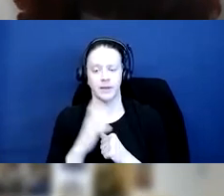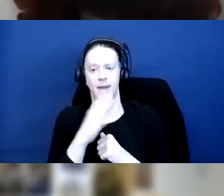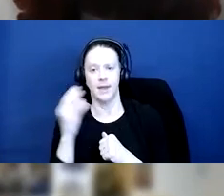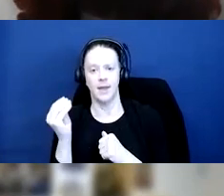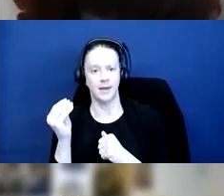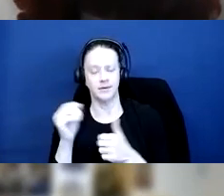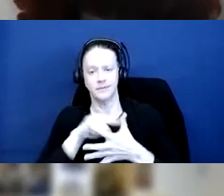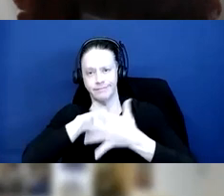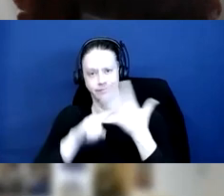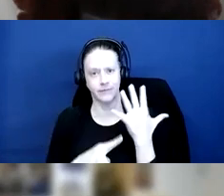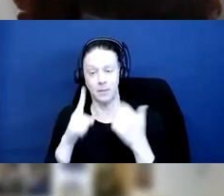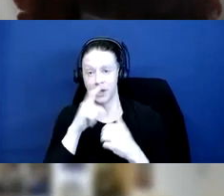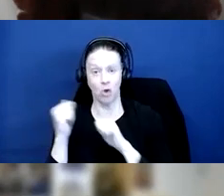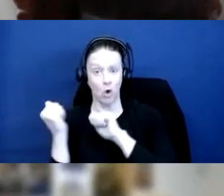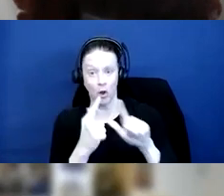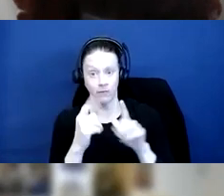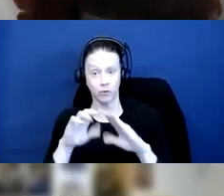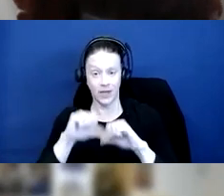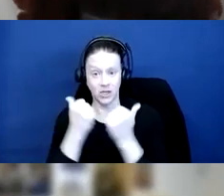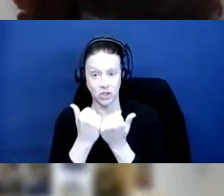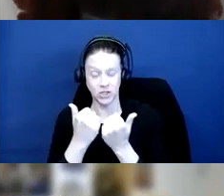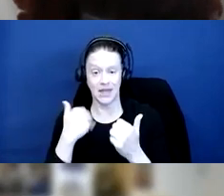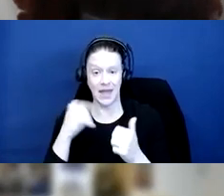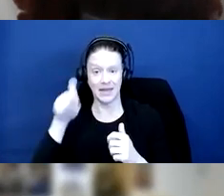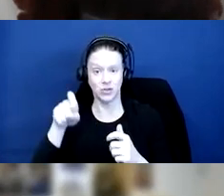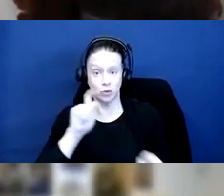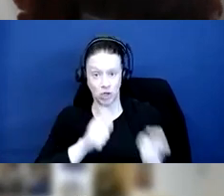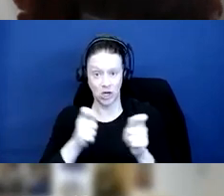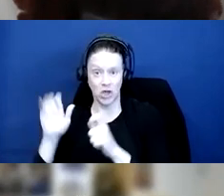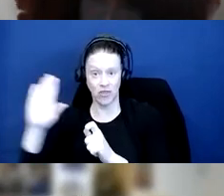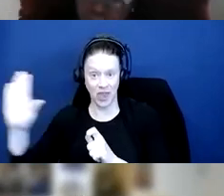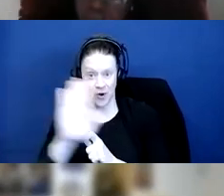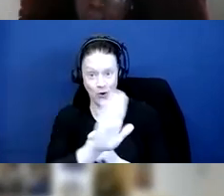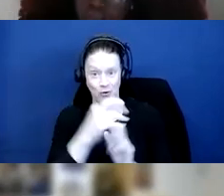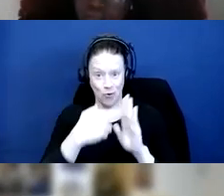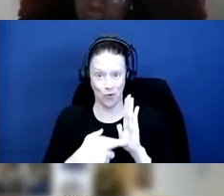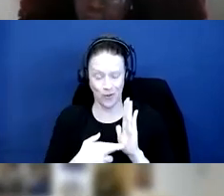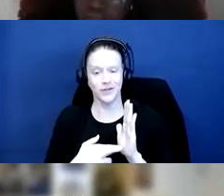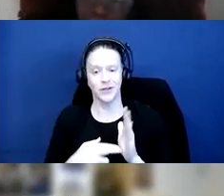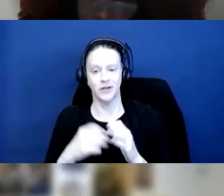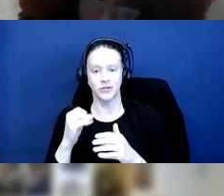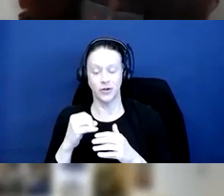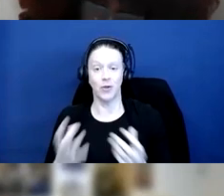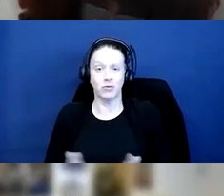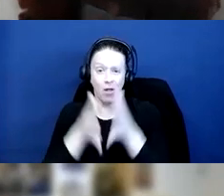And because all of those agencies had to change their rules, one, there was a lot of rulemaking committees